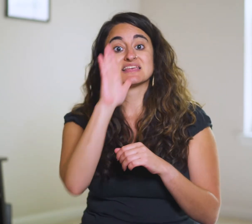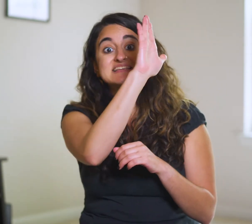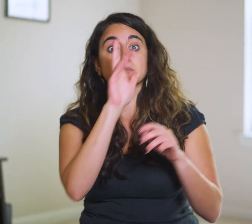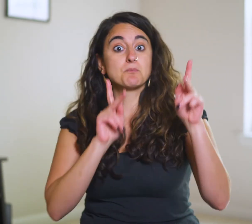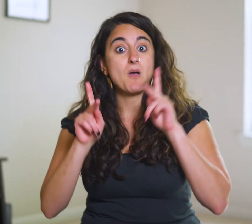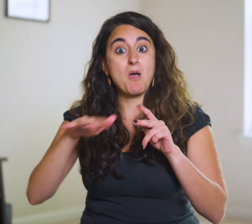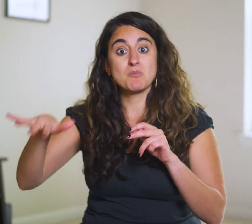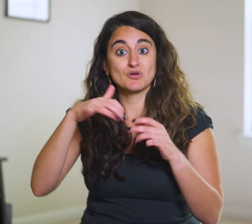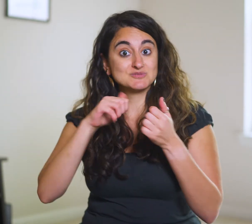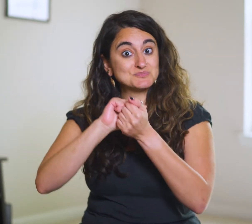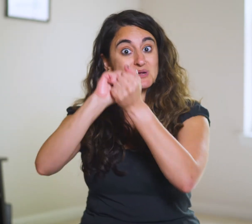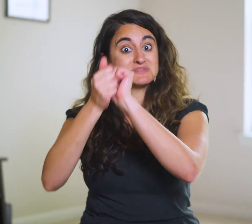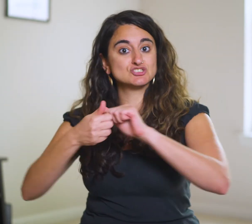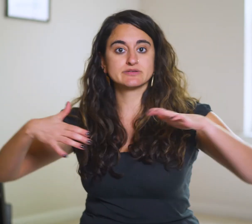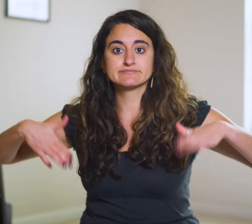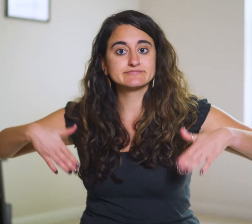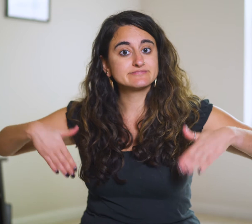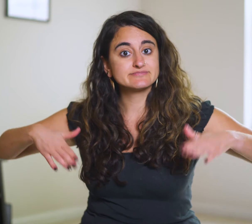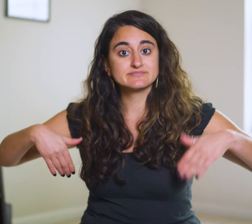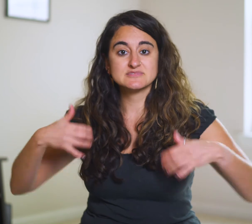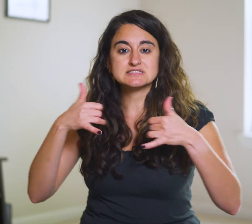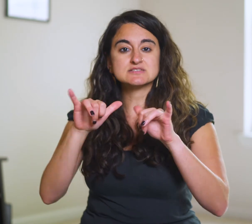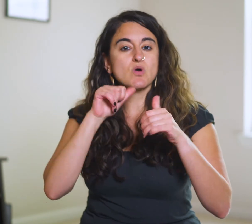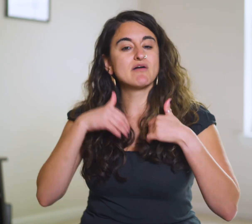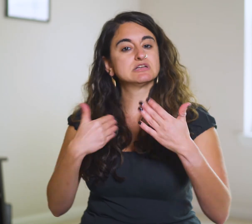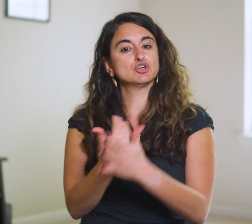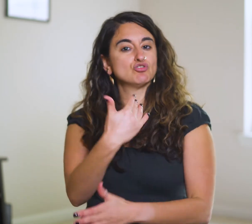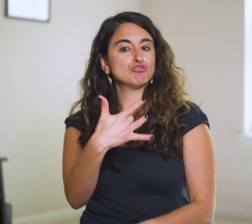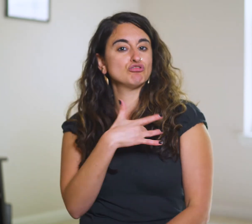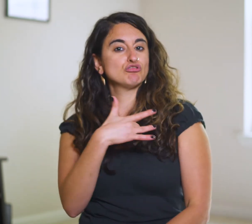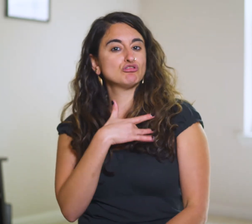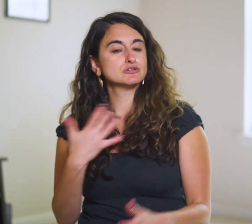His people still haven’t repented. They still don’t have new hearts.